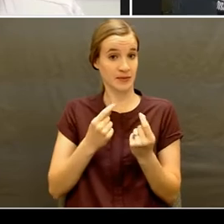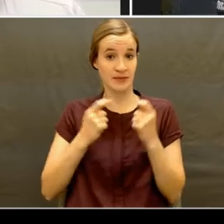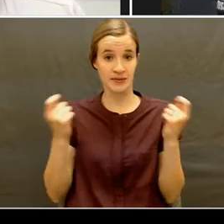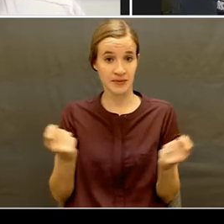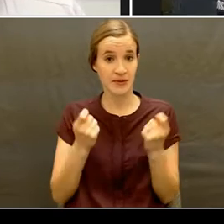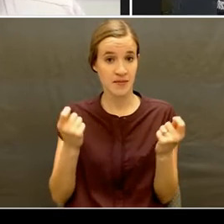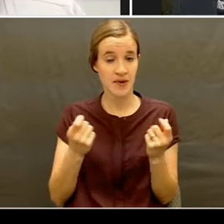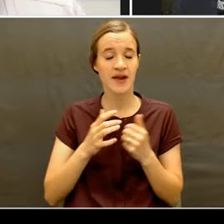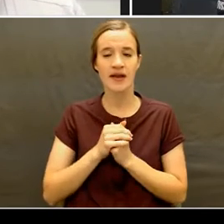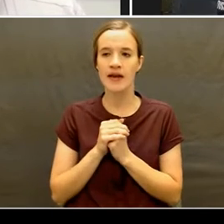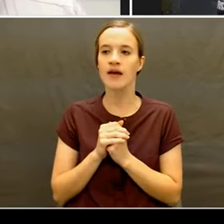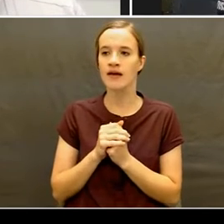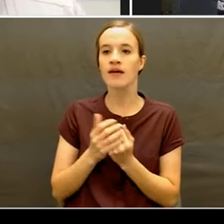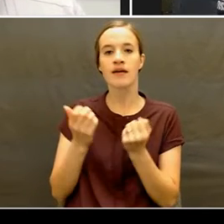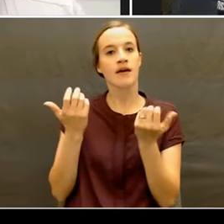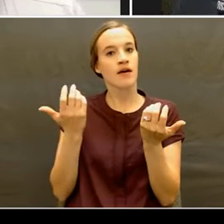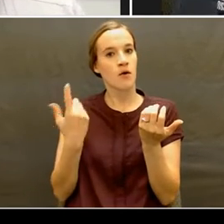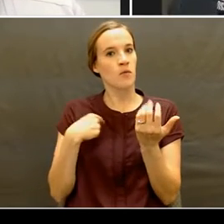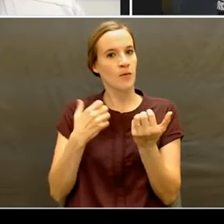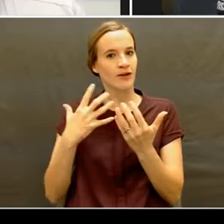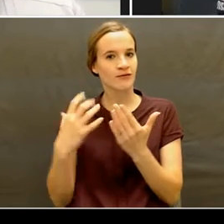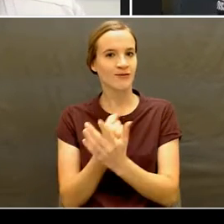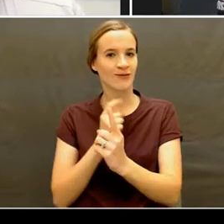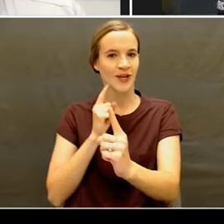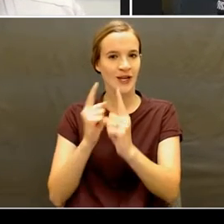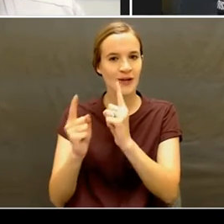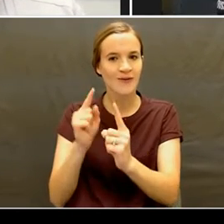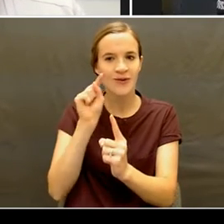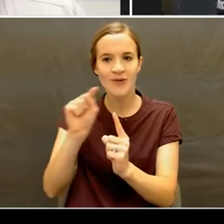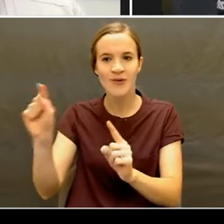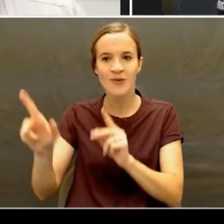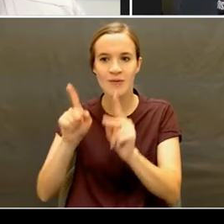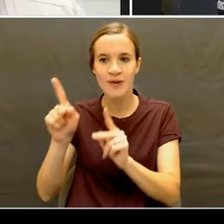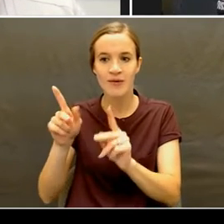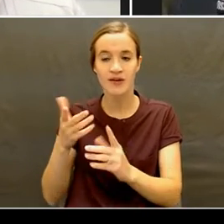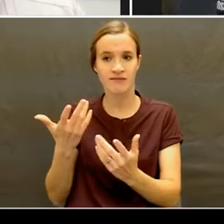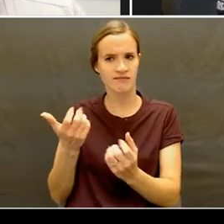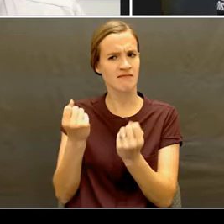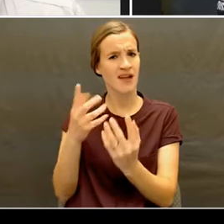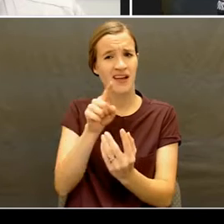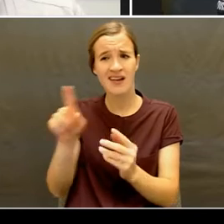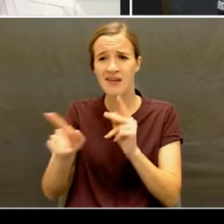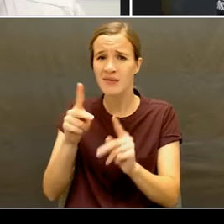do is, we know there have been a lot of people involved, not only in the passage of the Americans